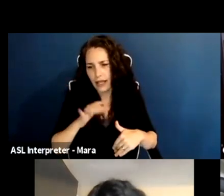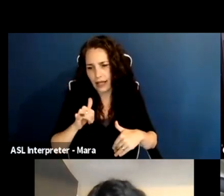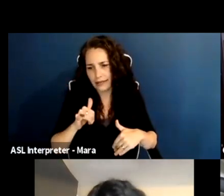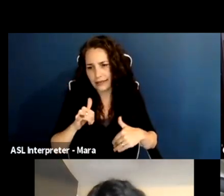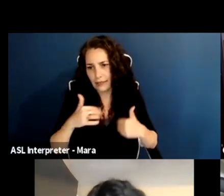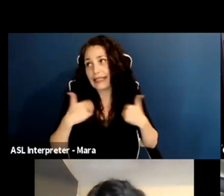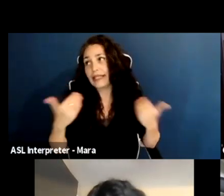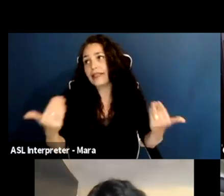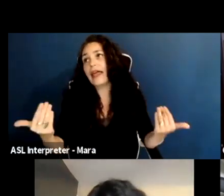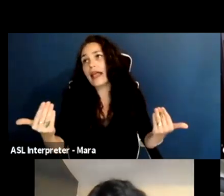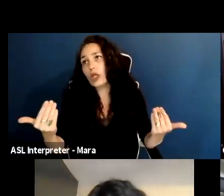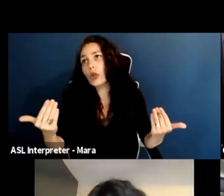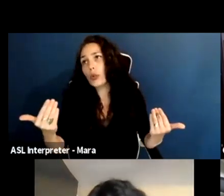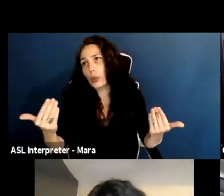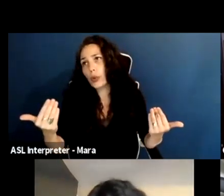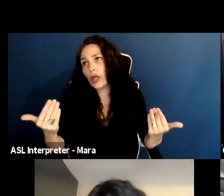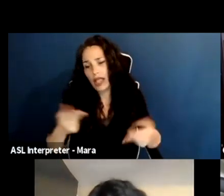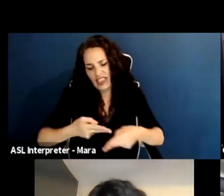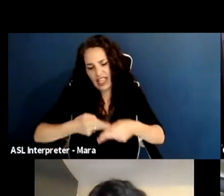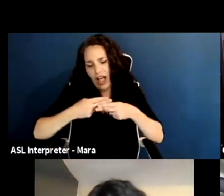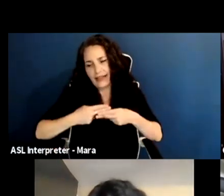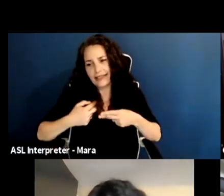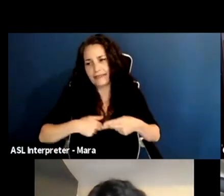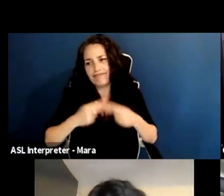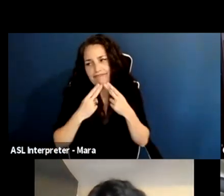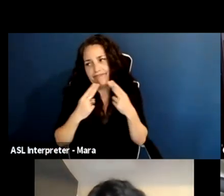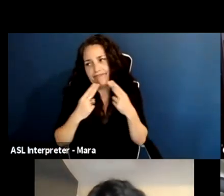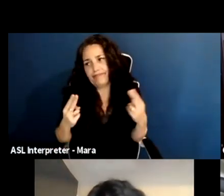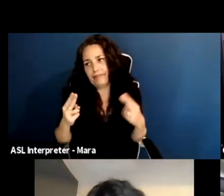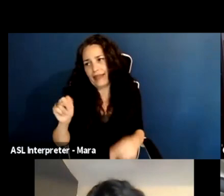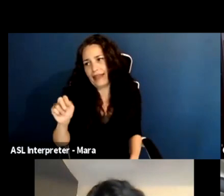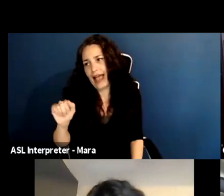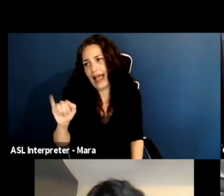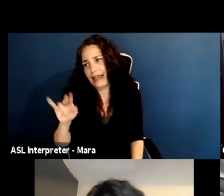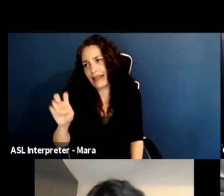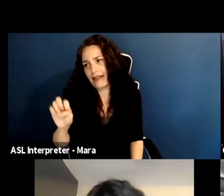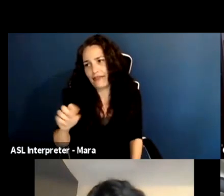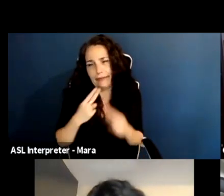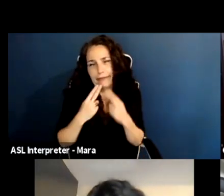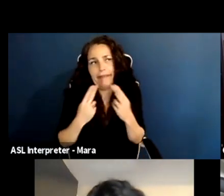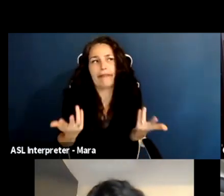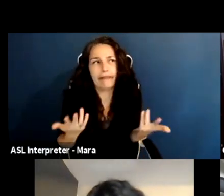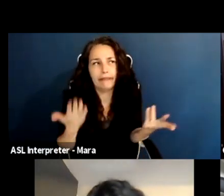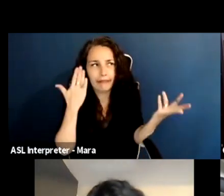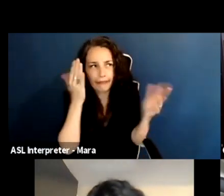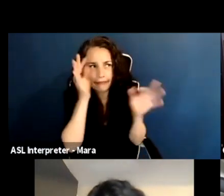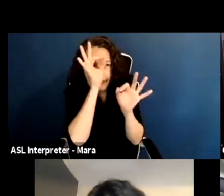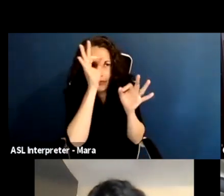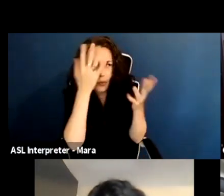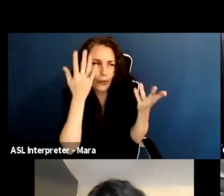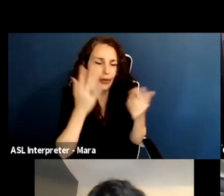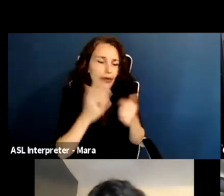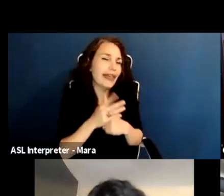they tend to call us very naive. They tend to say that we're just learning.